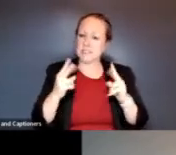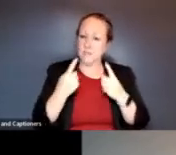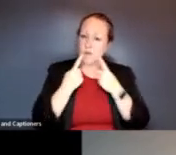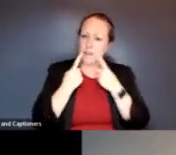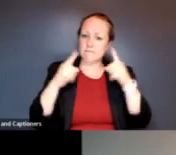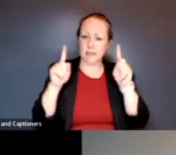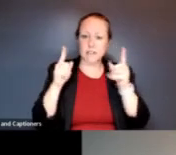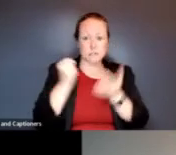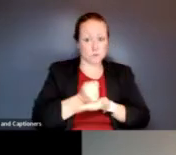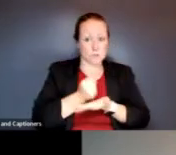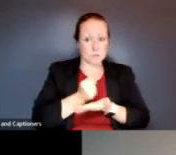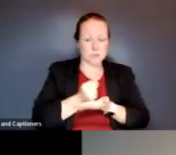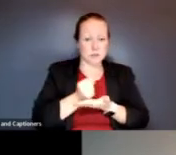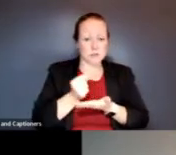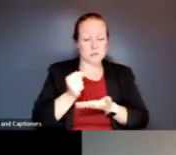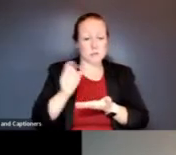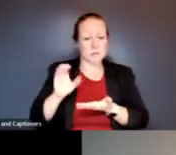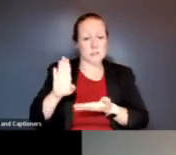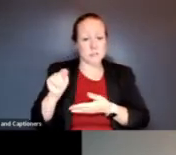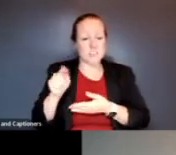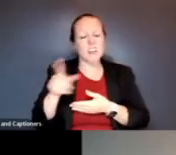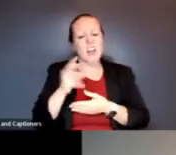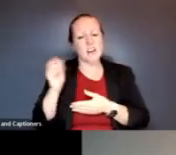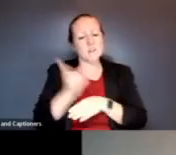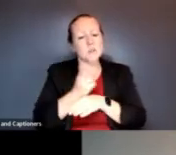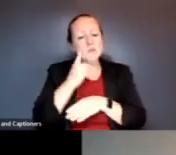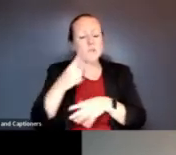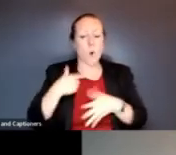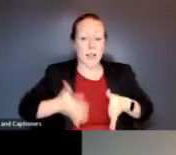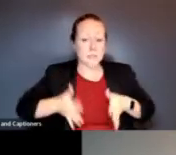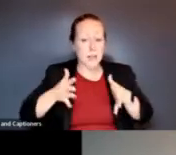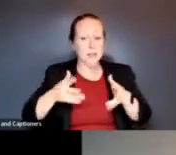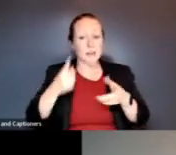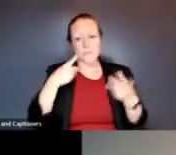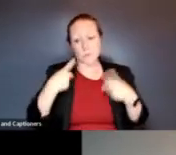that has been used for anxiety and depression in people with